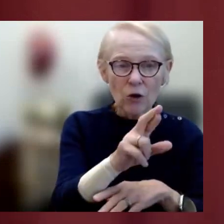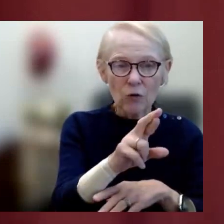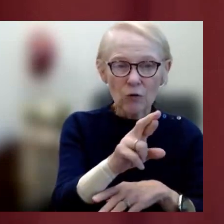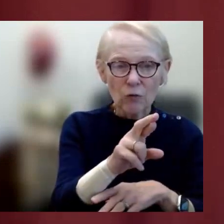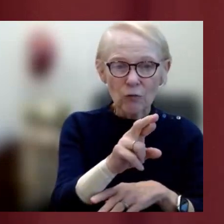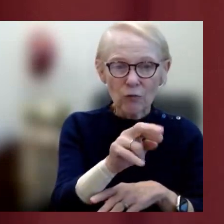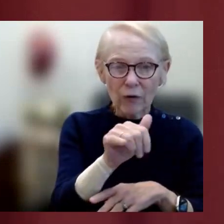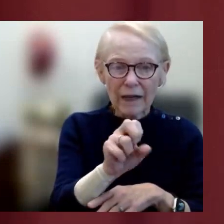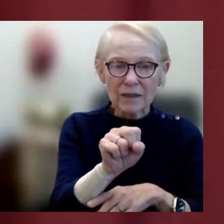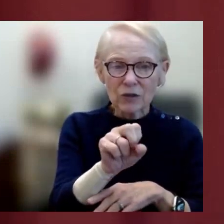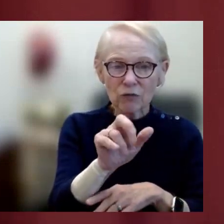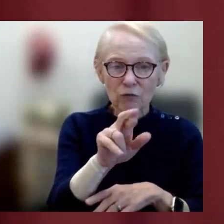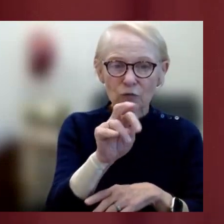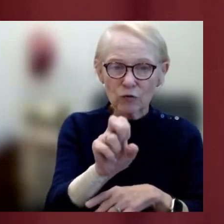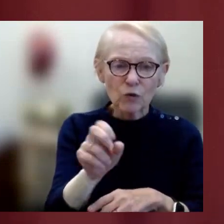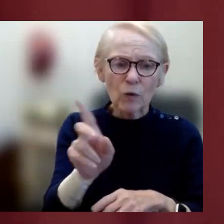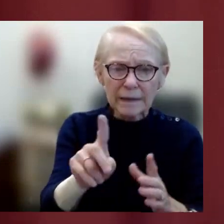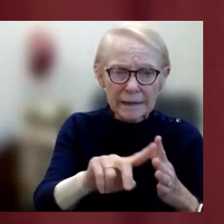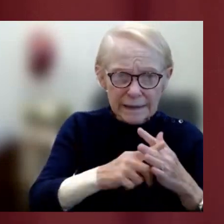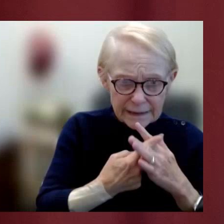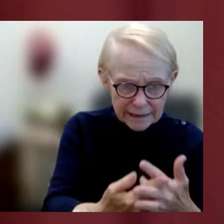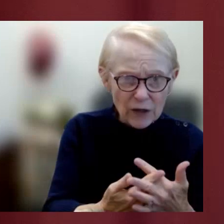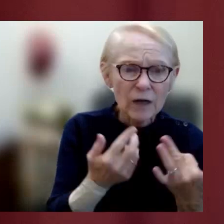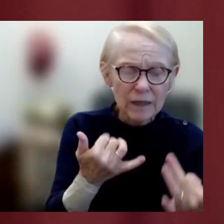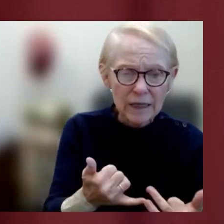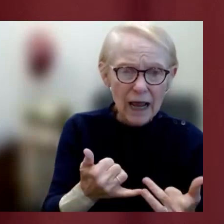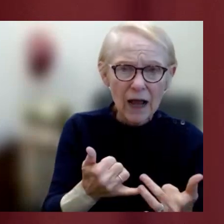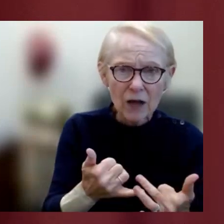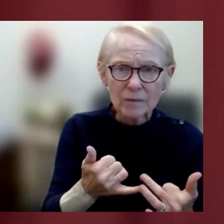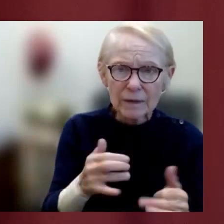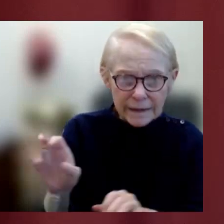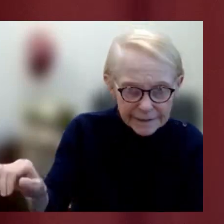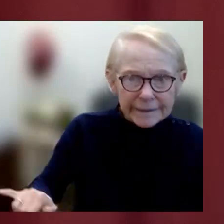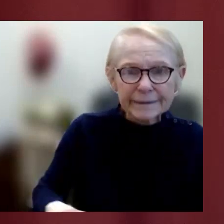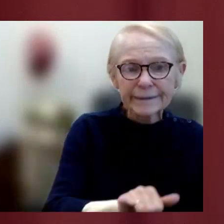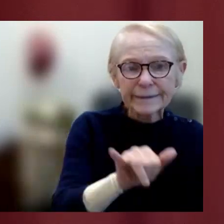voices becoming a collective voice and when that happens powerful things can happen and